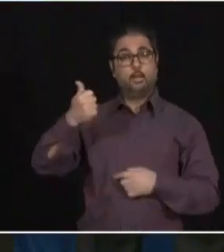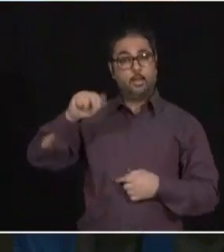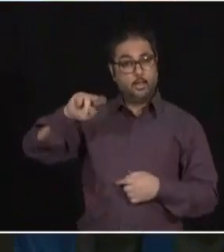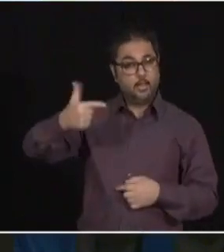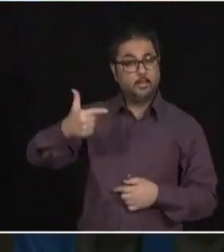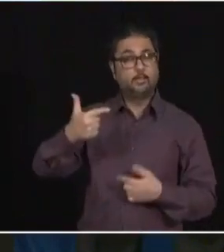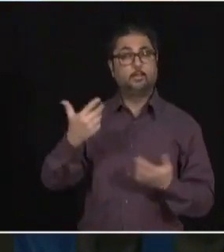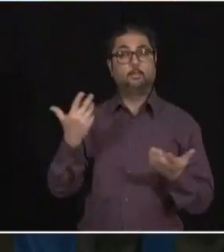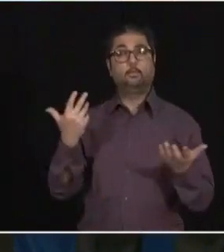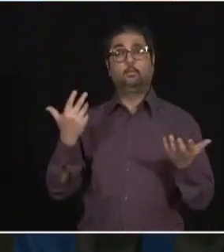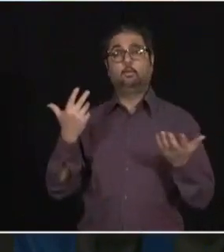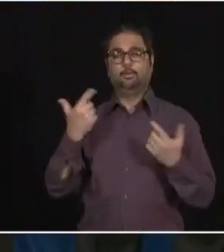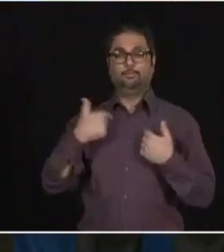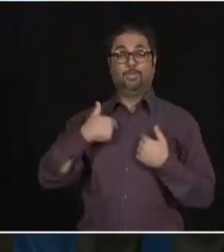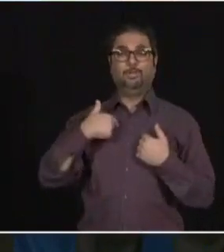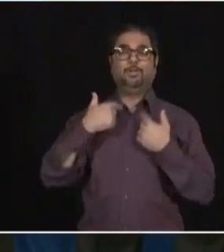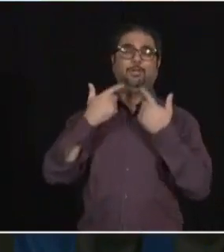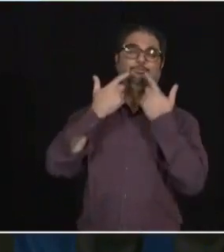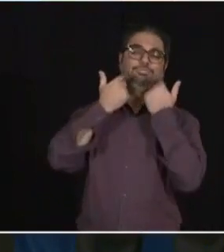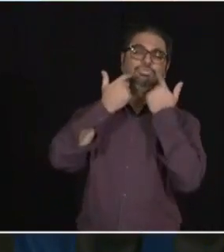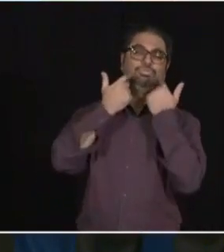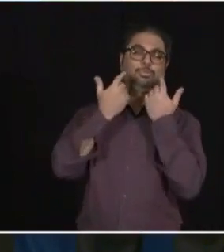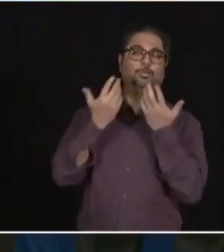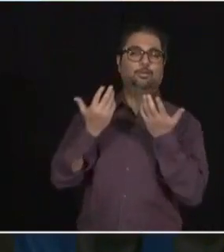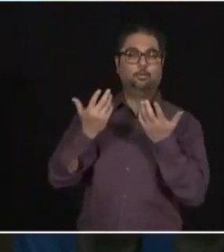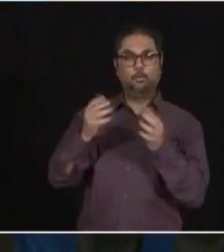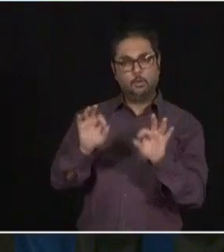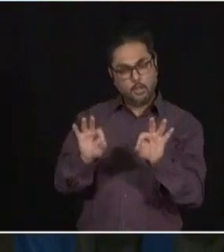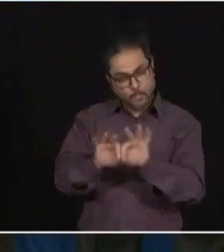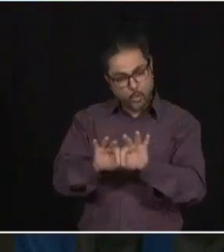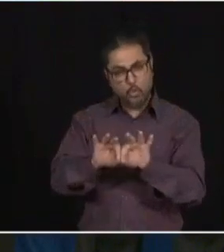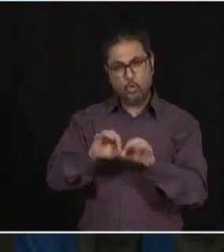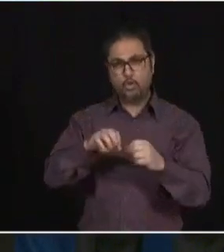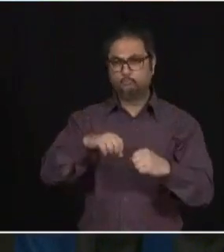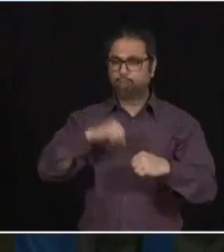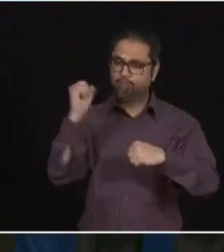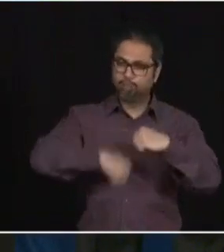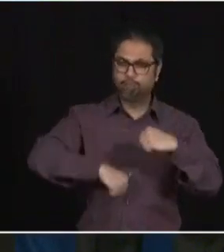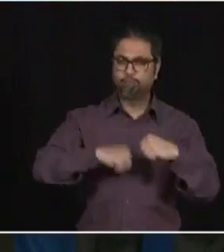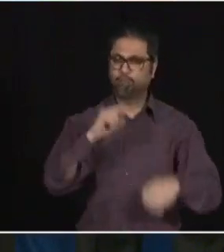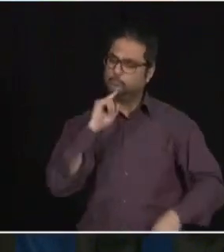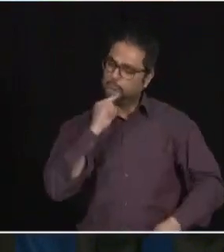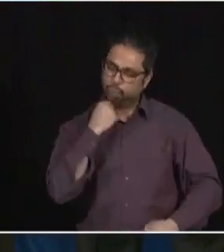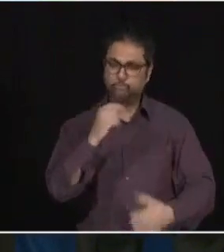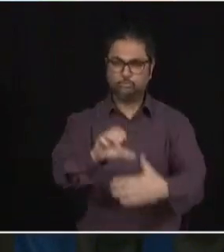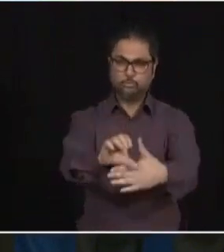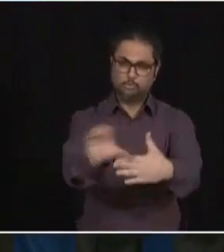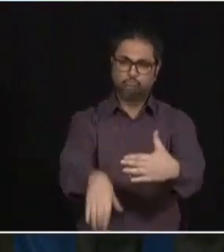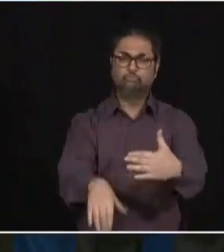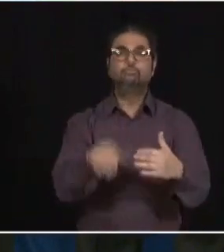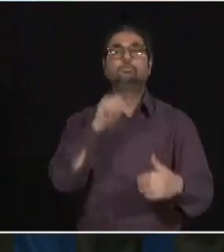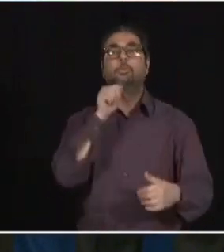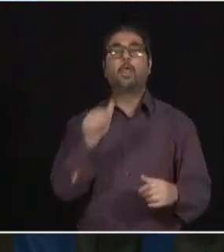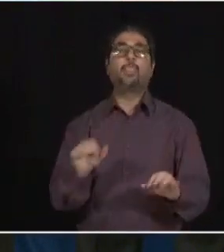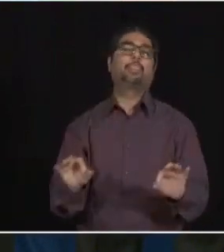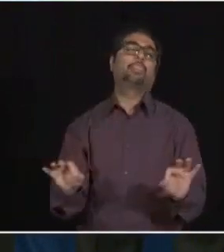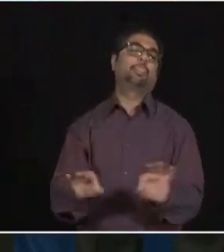them tough sentences, throw the key away if they get caught with guns. Don't give them a slap on the